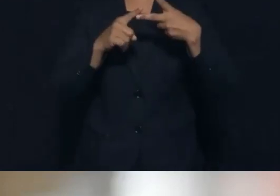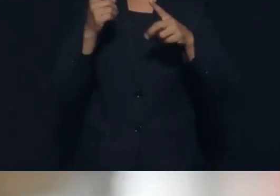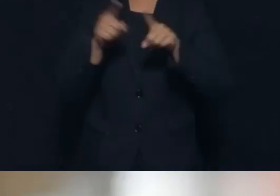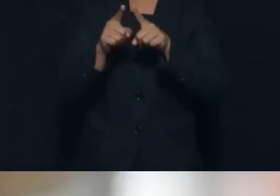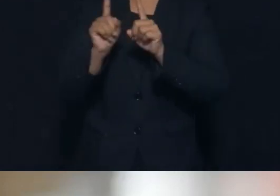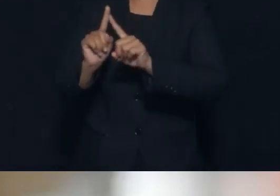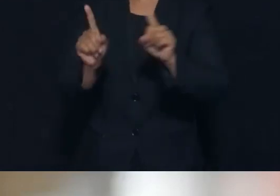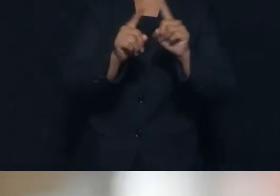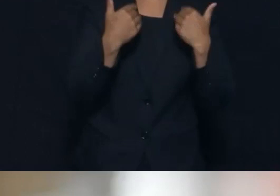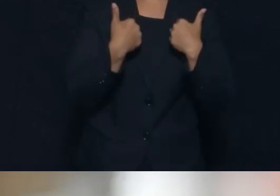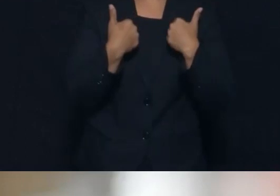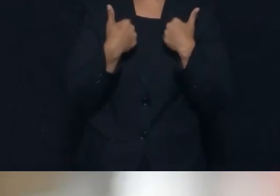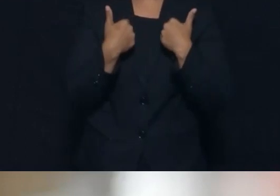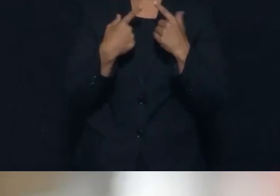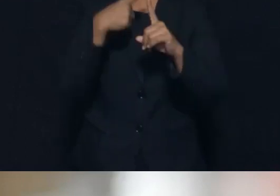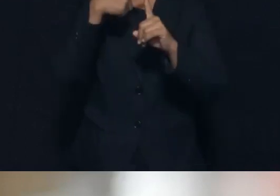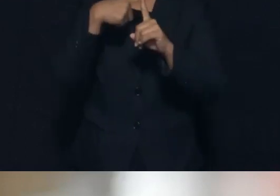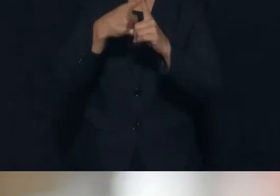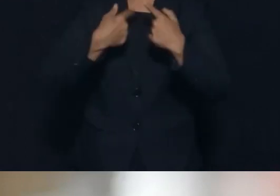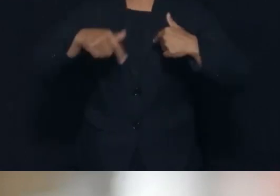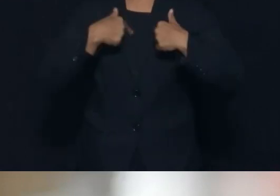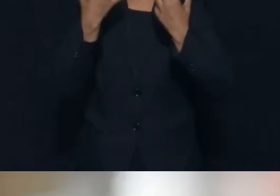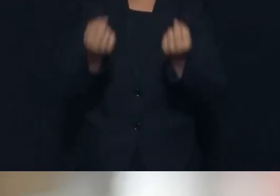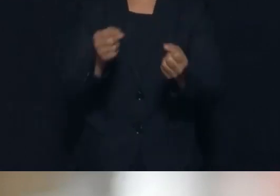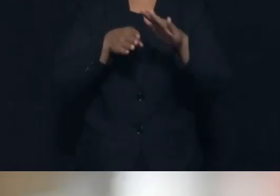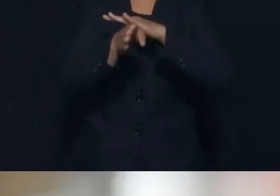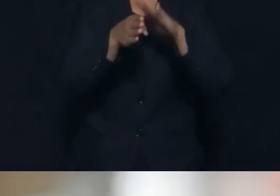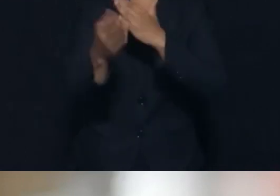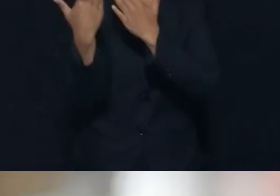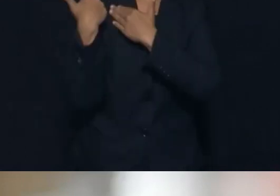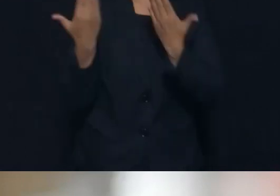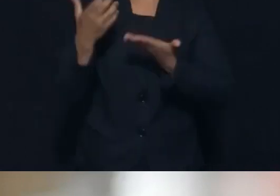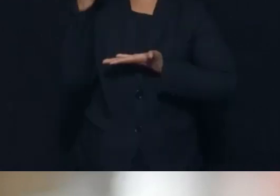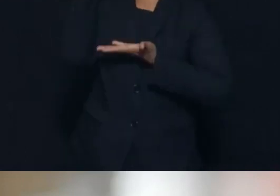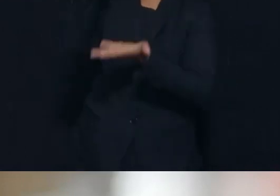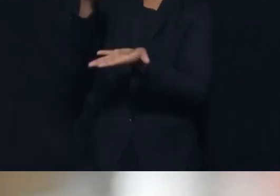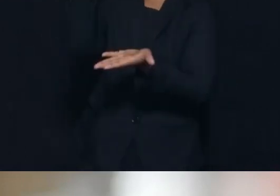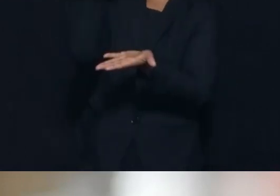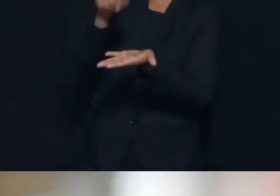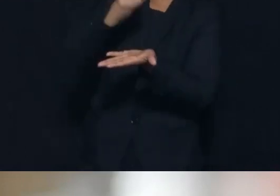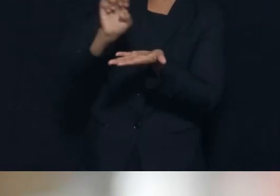but also the accessible to obligations in EU funds, and accessibility obligations in